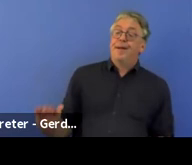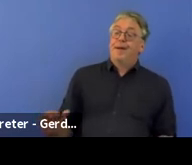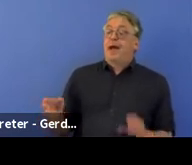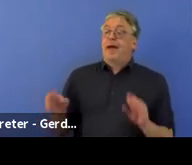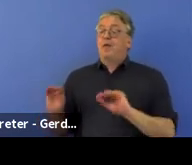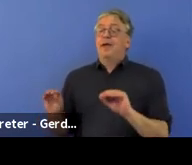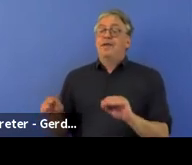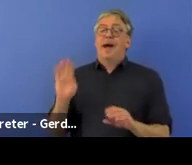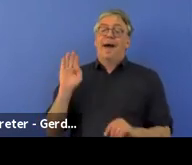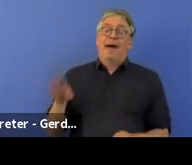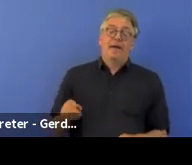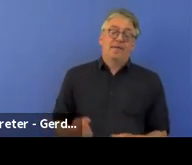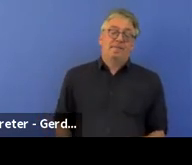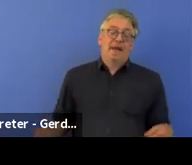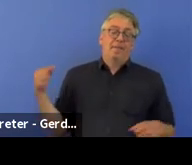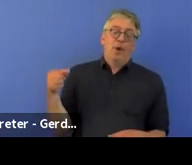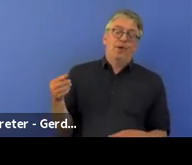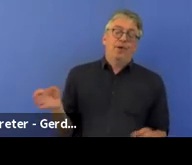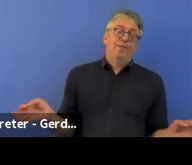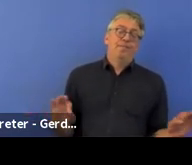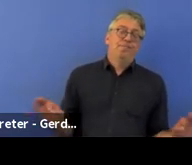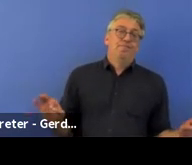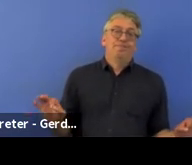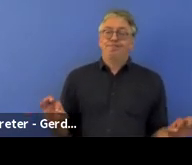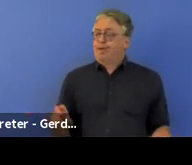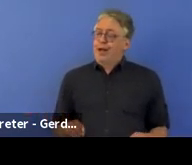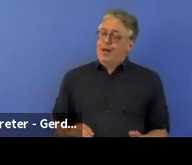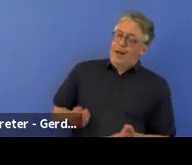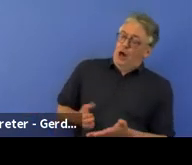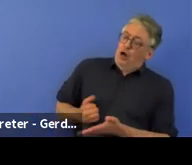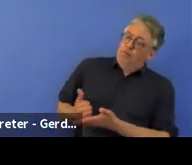inequalities. In many countries, the education of girls are not given